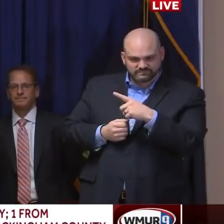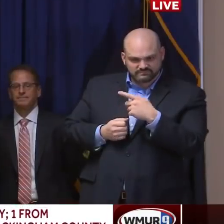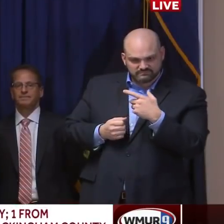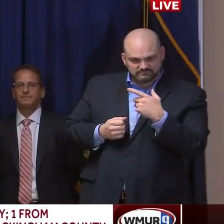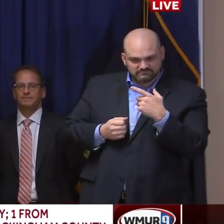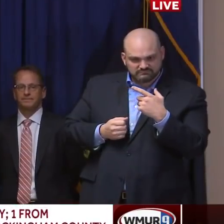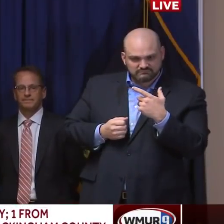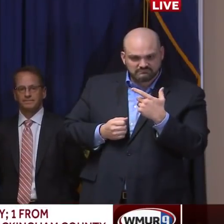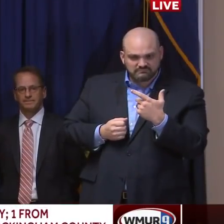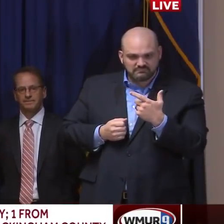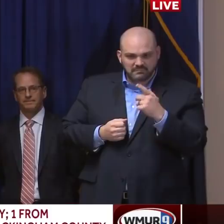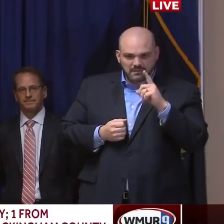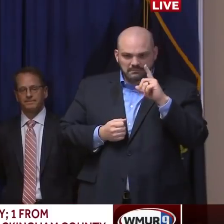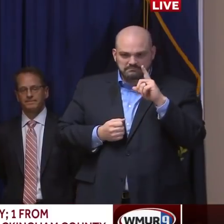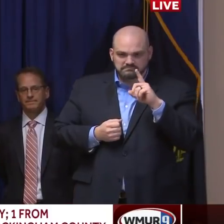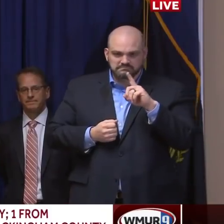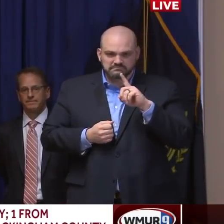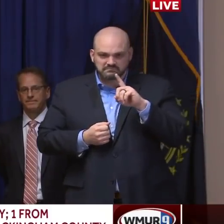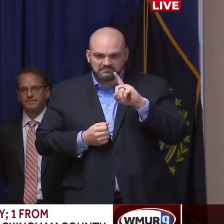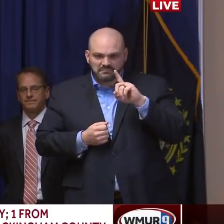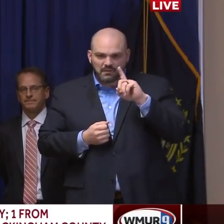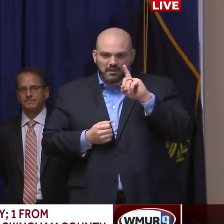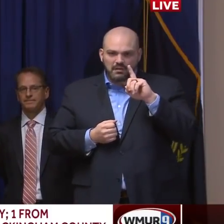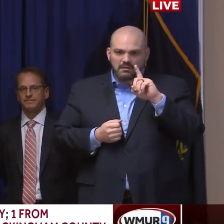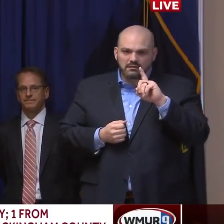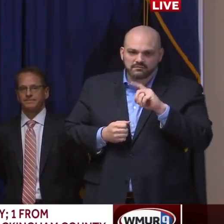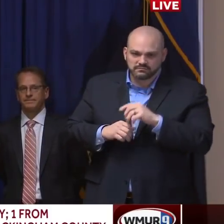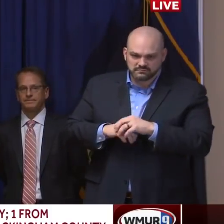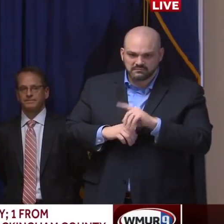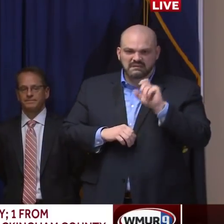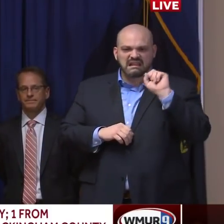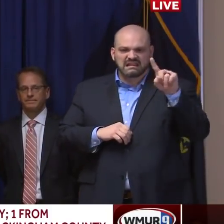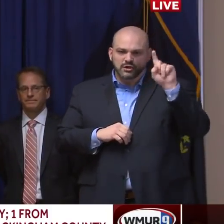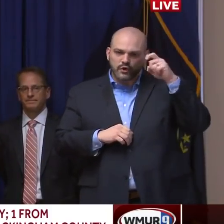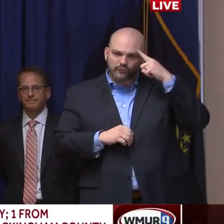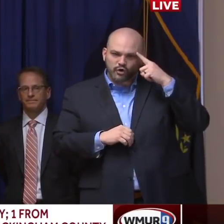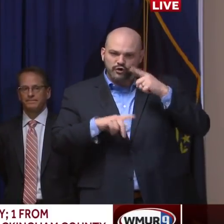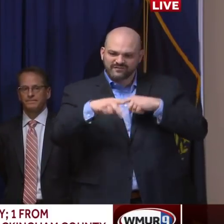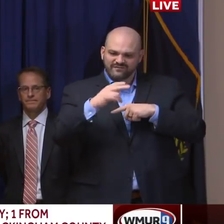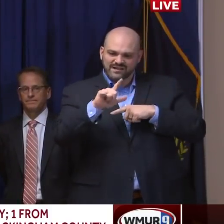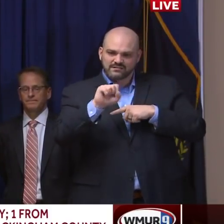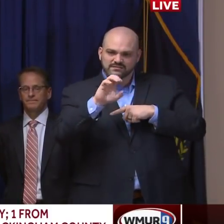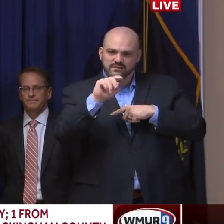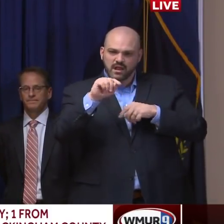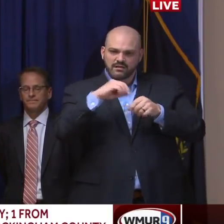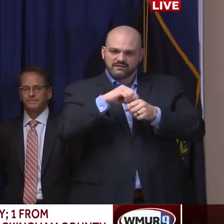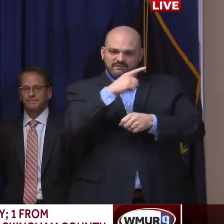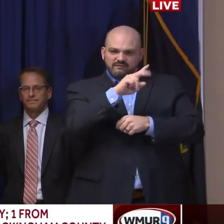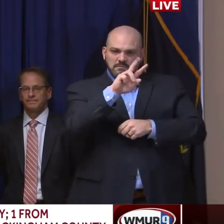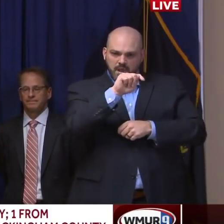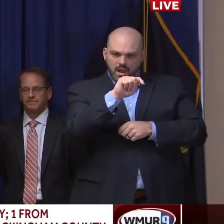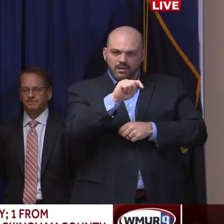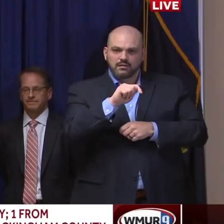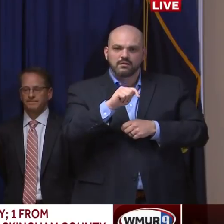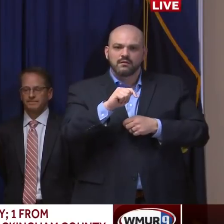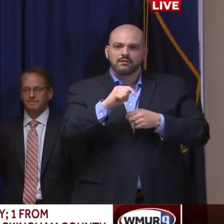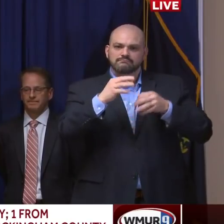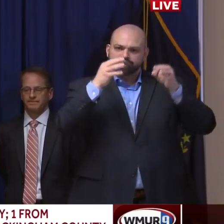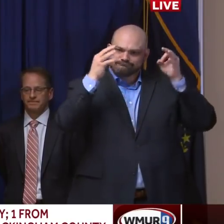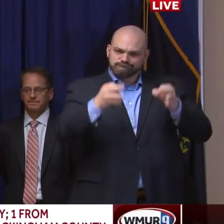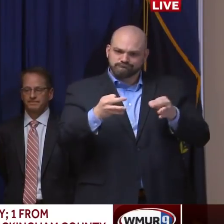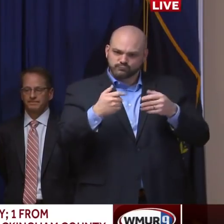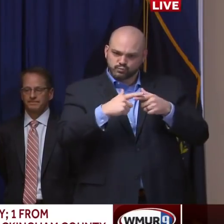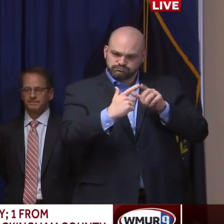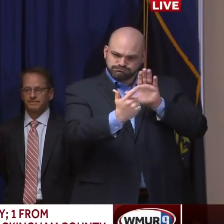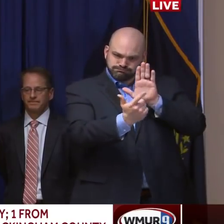THERE IS THE ABILITY TO TEST FOR COVID-19 OTHER.